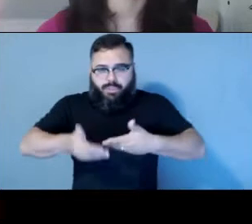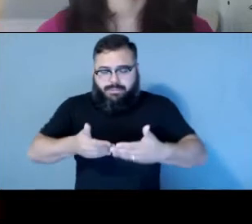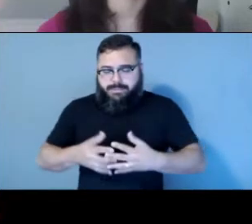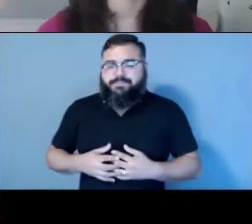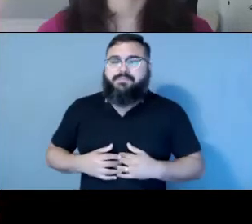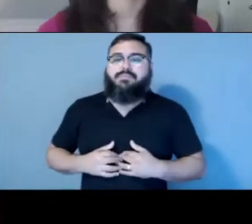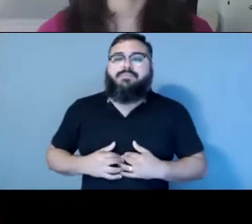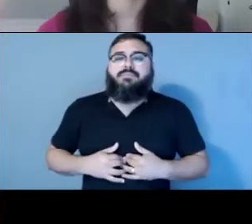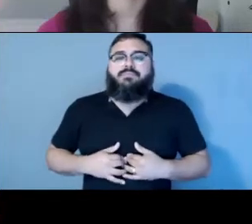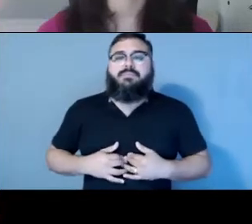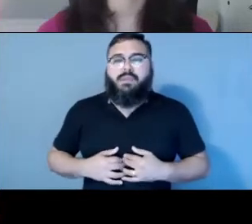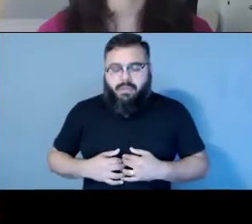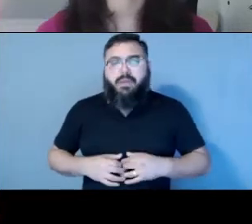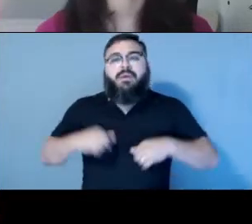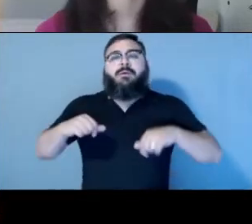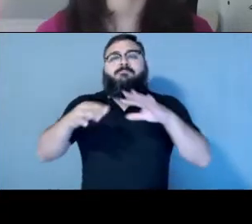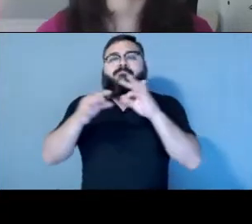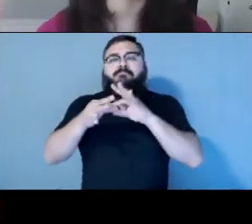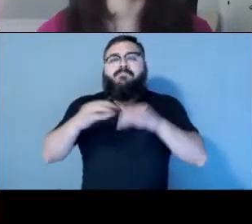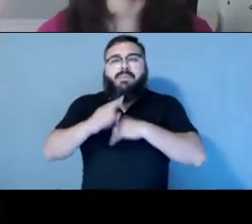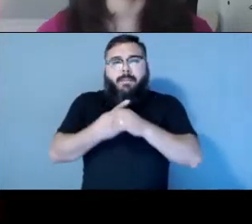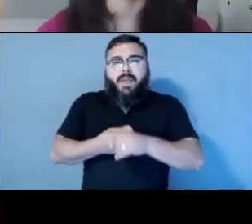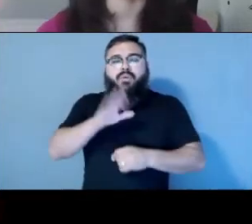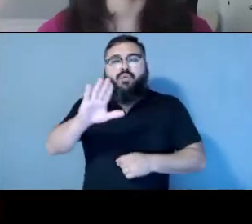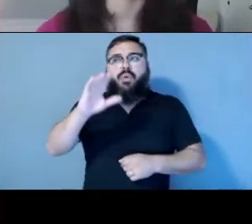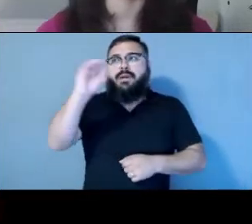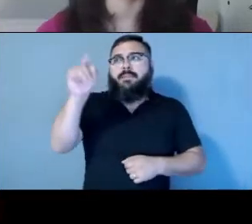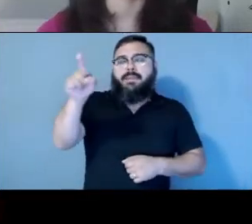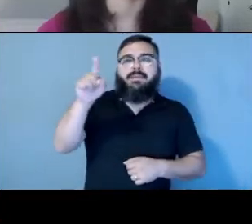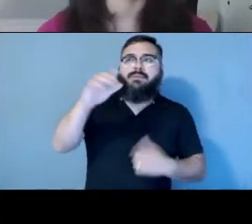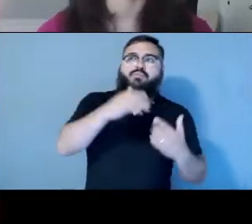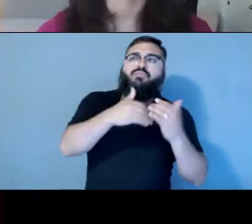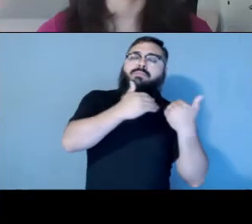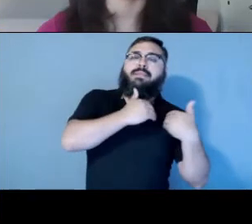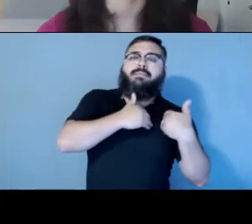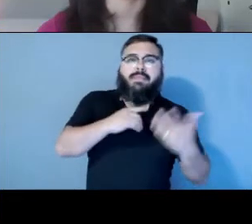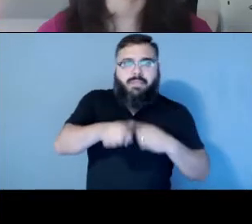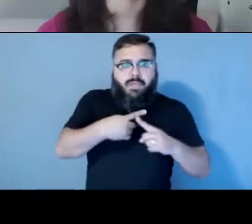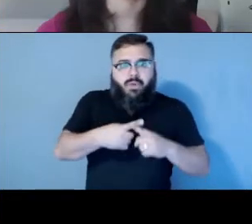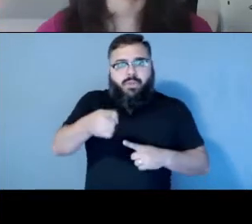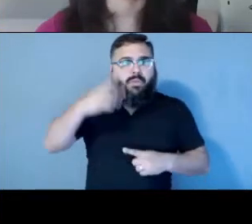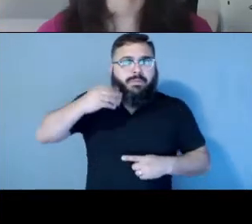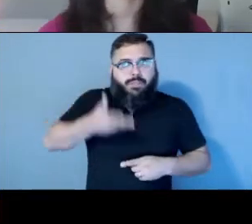and generally talks about what, what are your employers obligations when you're getting hired, when you're going through the interview?